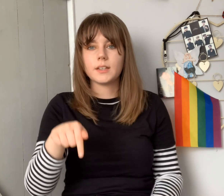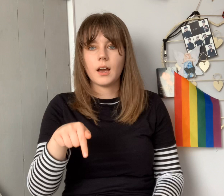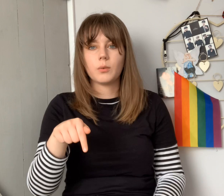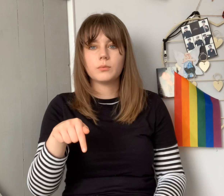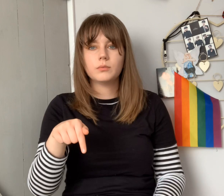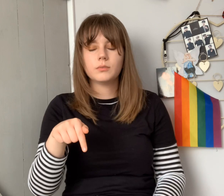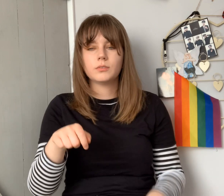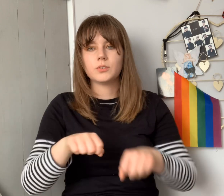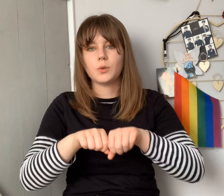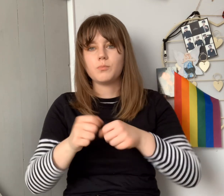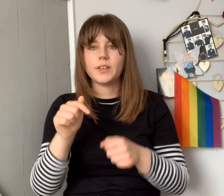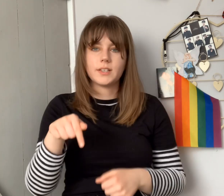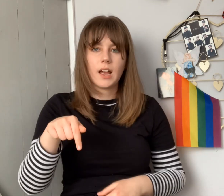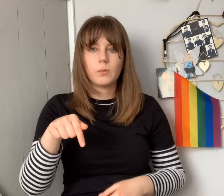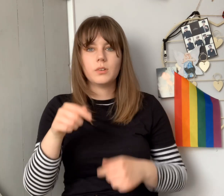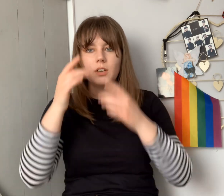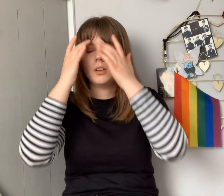"Break it down"